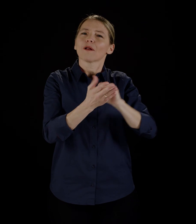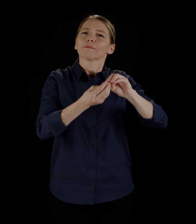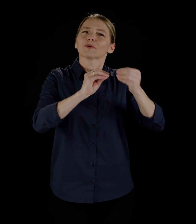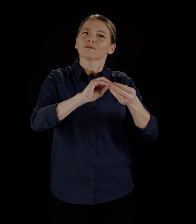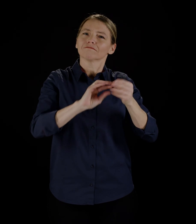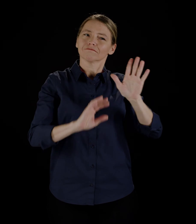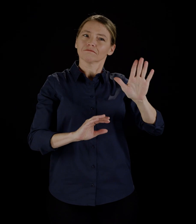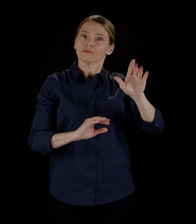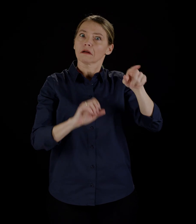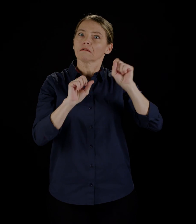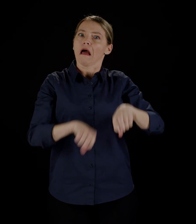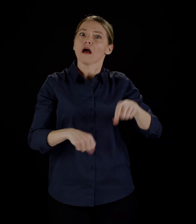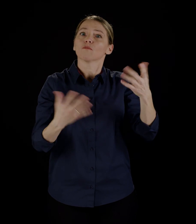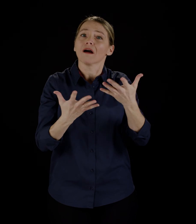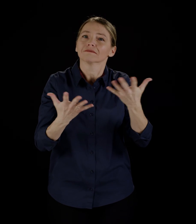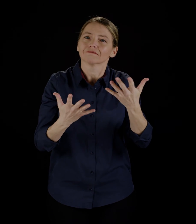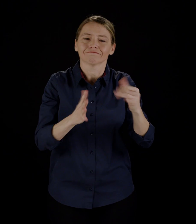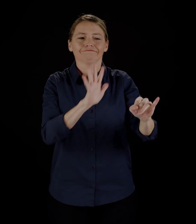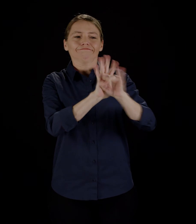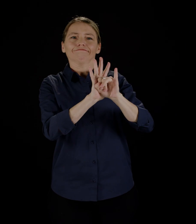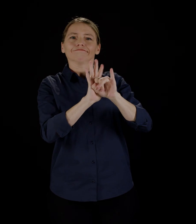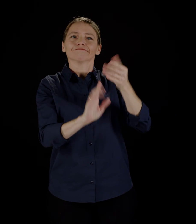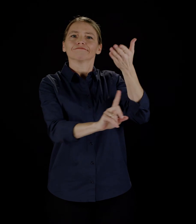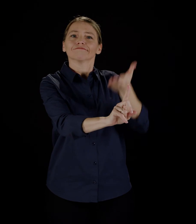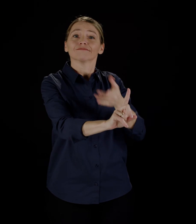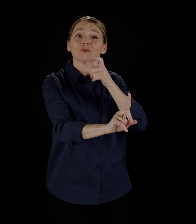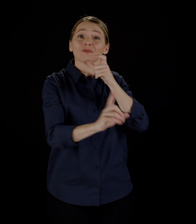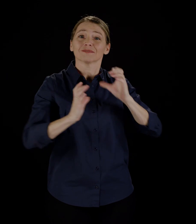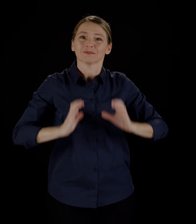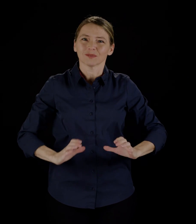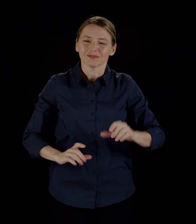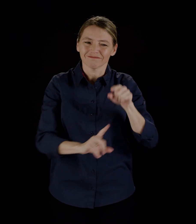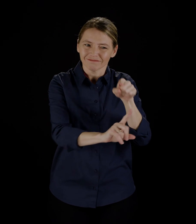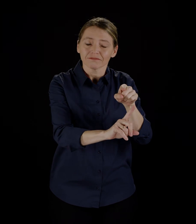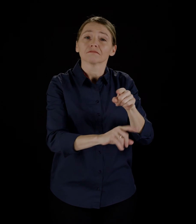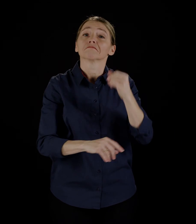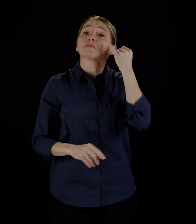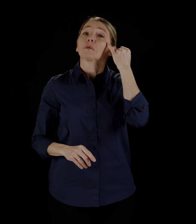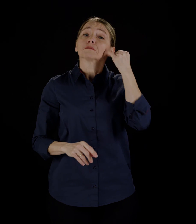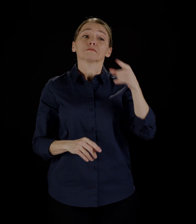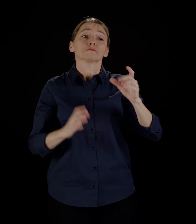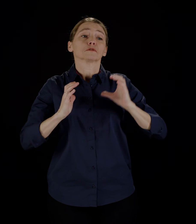An account number may also be used to identify a customer when they access their services